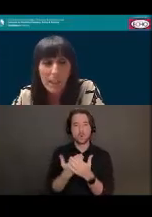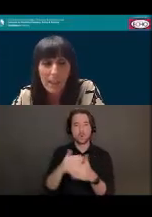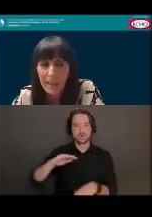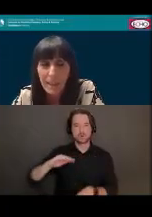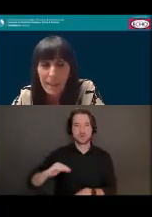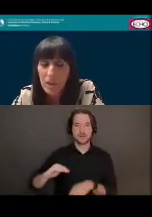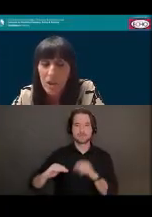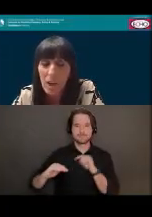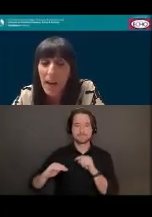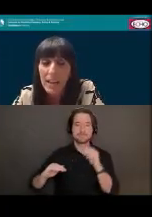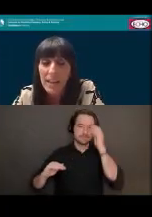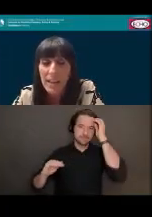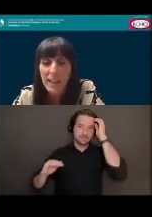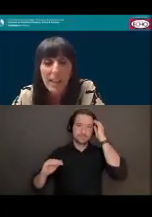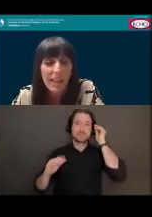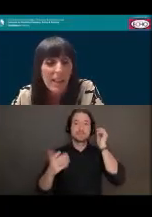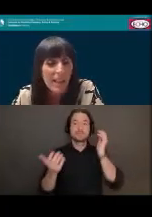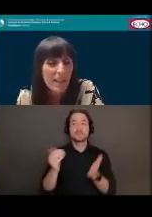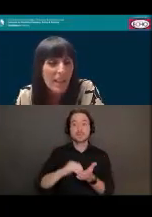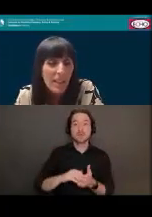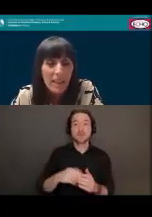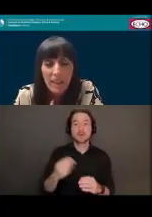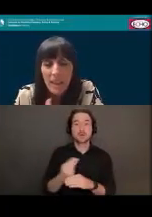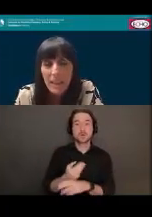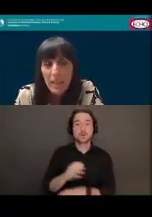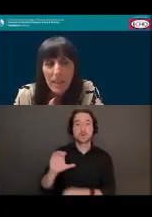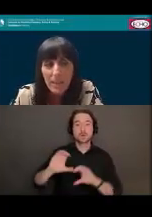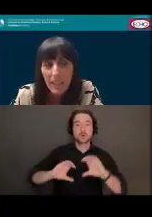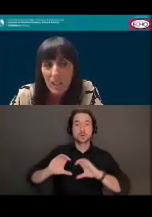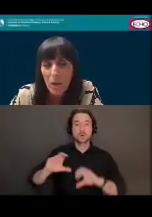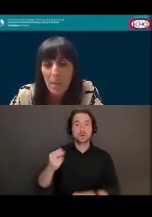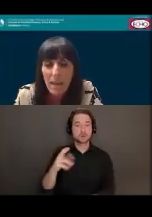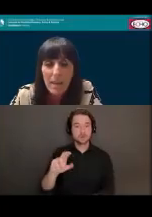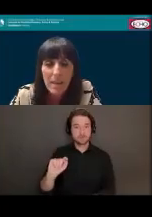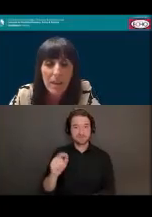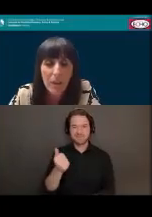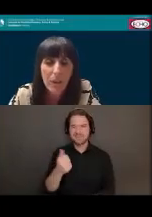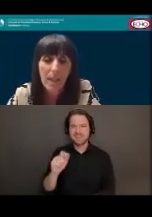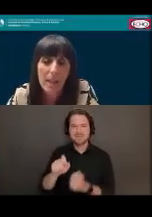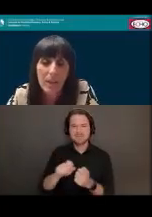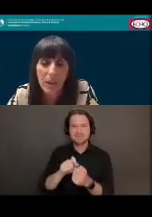again, in chat, is there a specific domain that you tend to